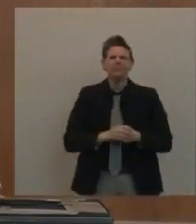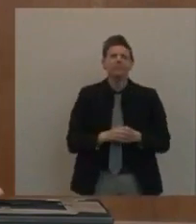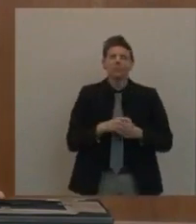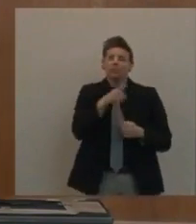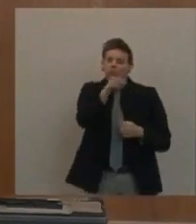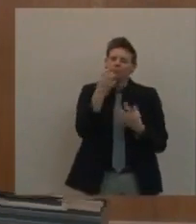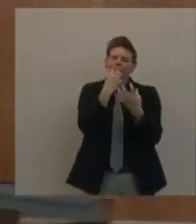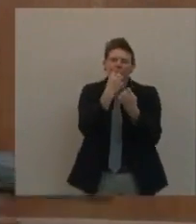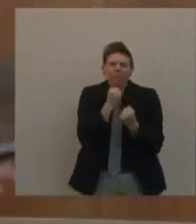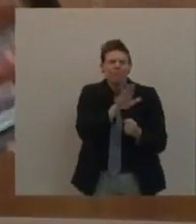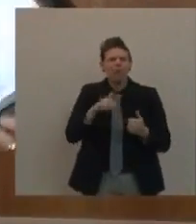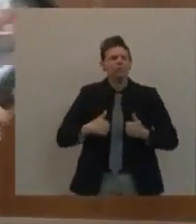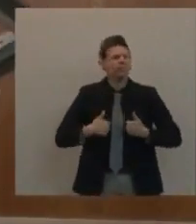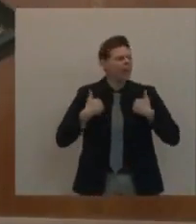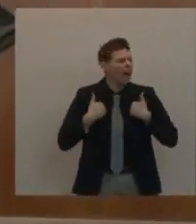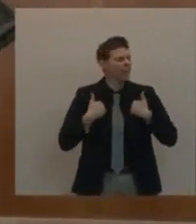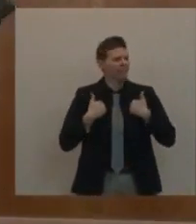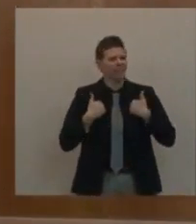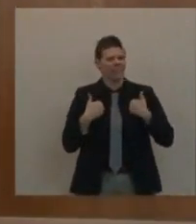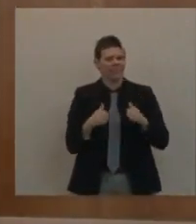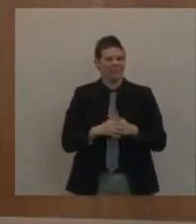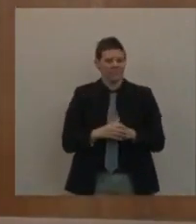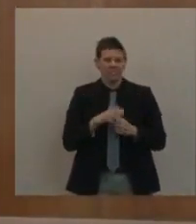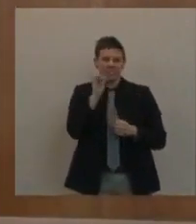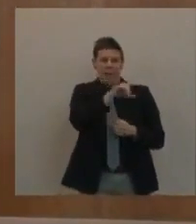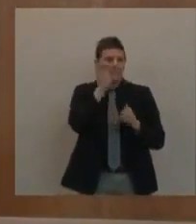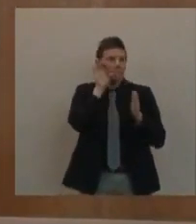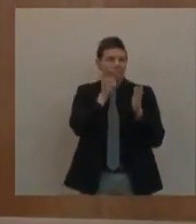IN FACT, I WANT TO TALK A LITTLE BIT ABOUT THAT.